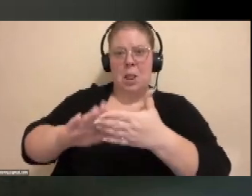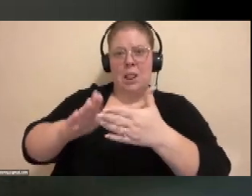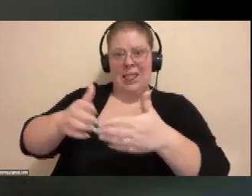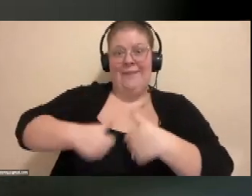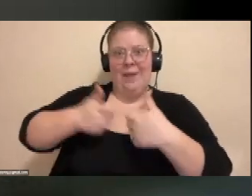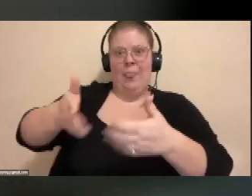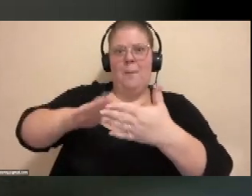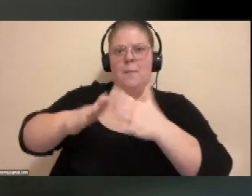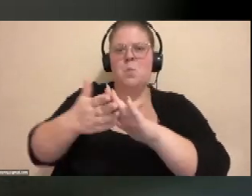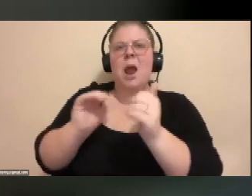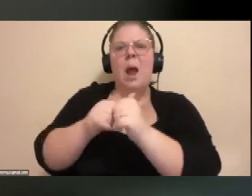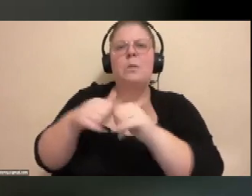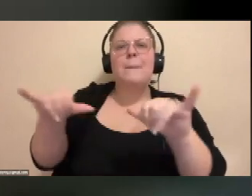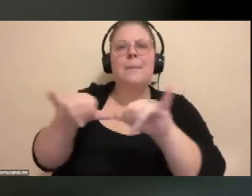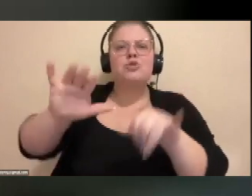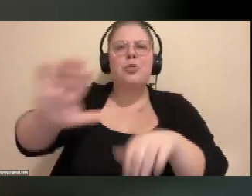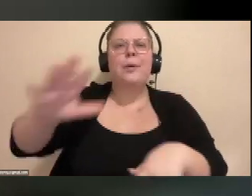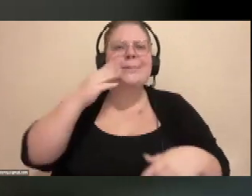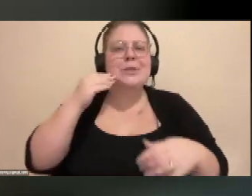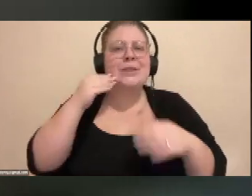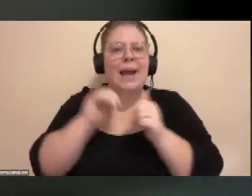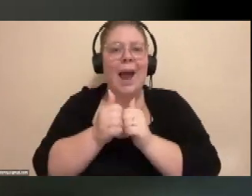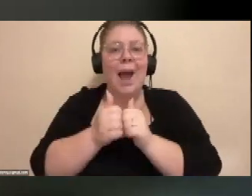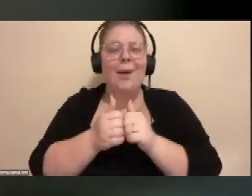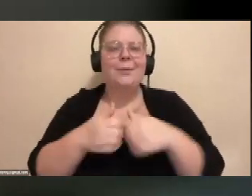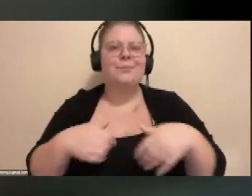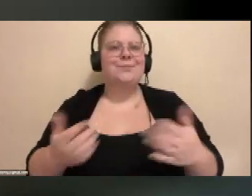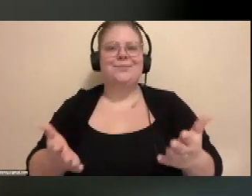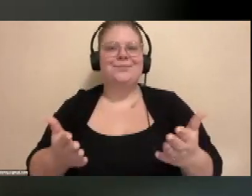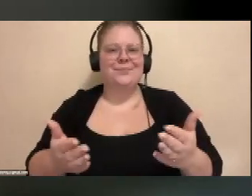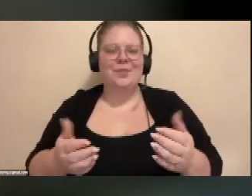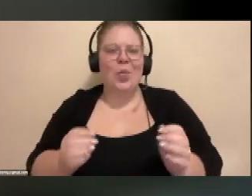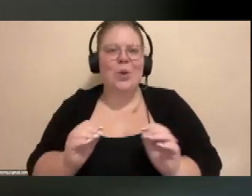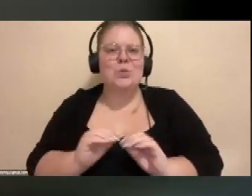we really don't have a good way at all of comparing,